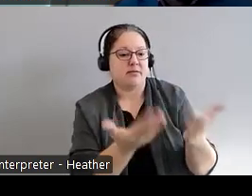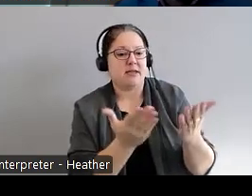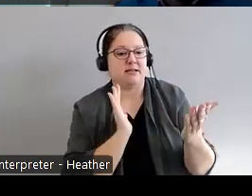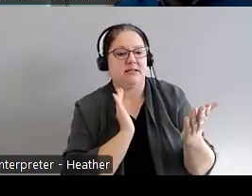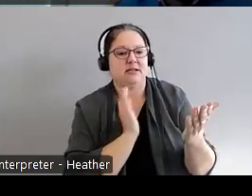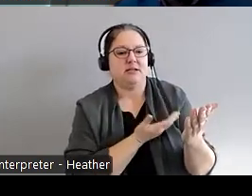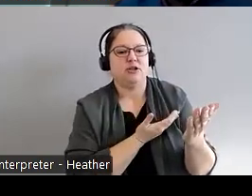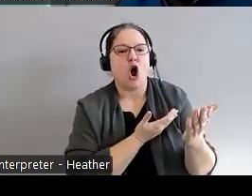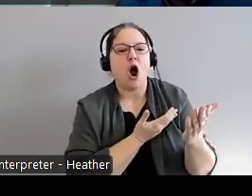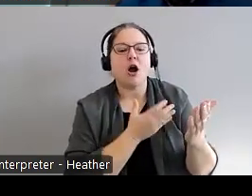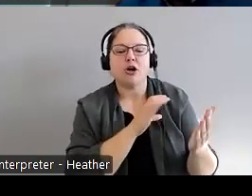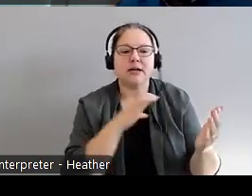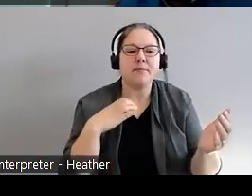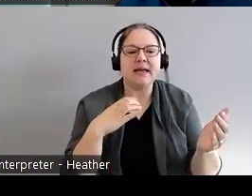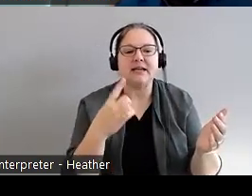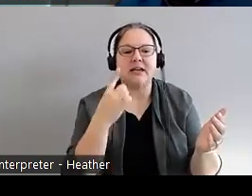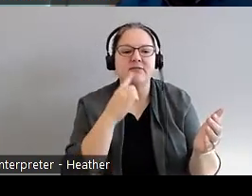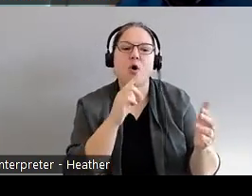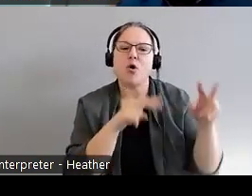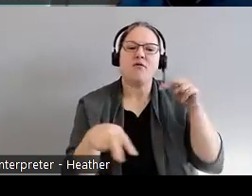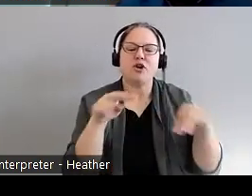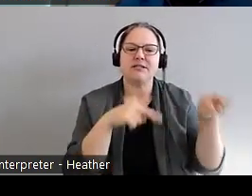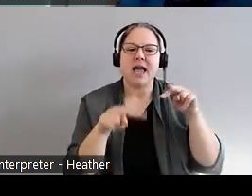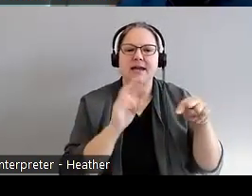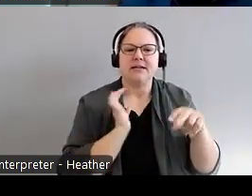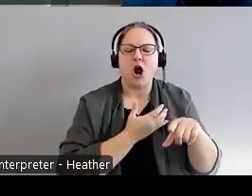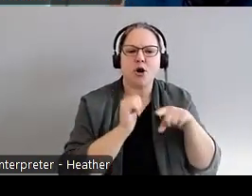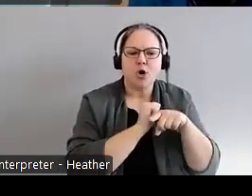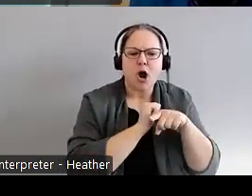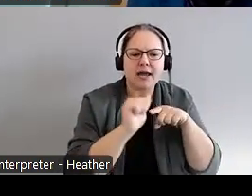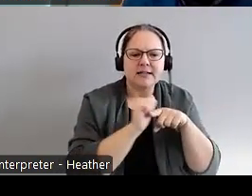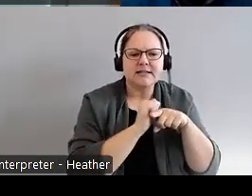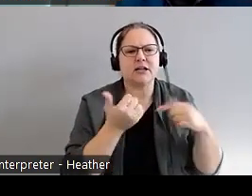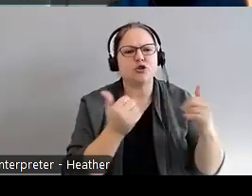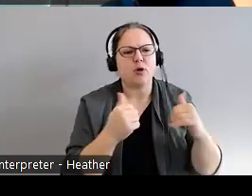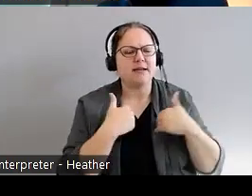committee for the oversight of our practices or our attempts at violence reduction. Uh we started